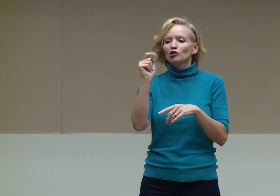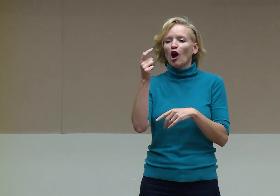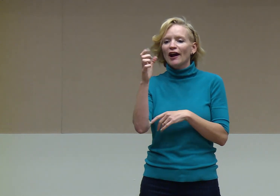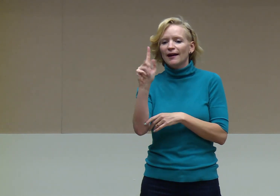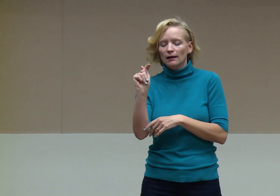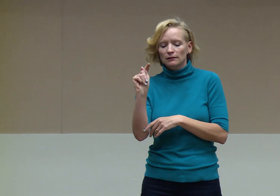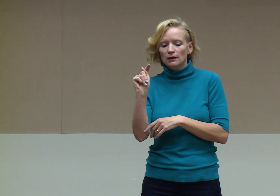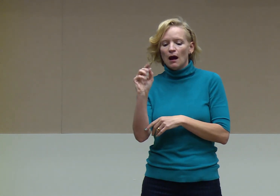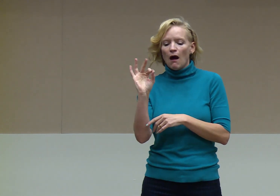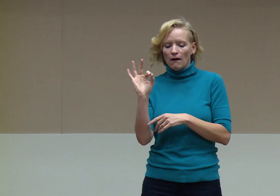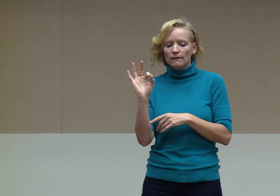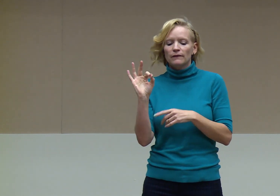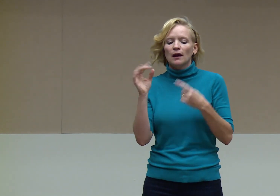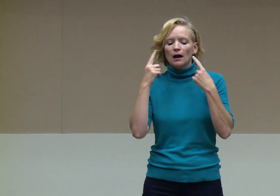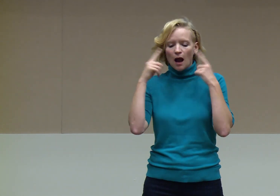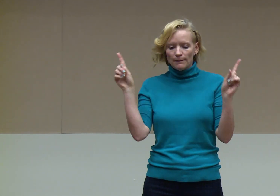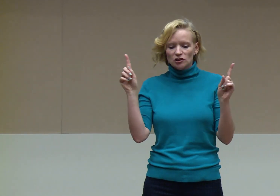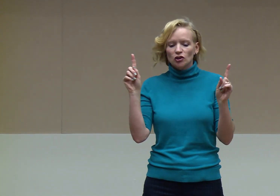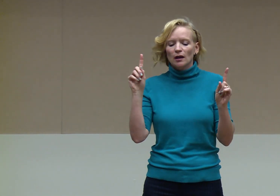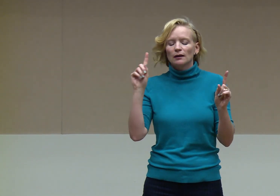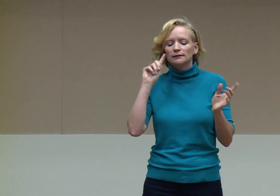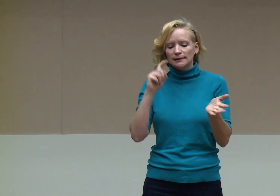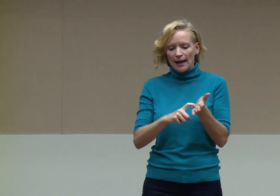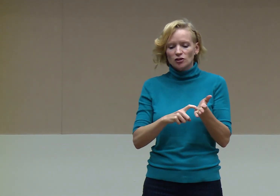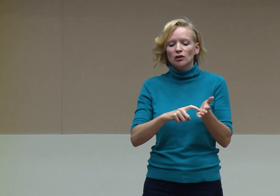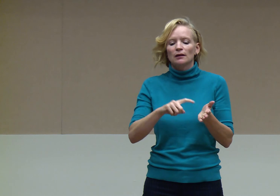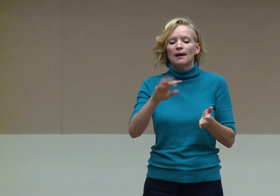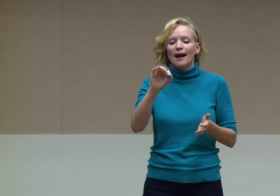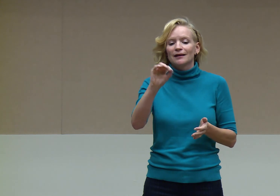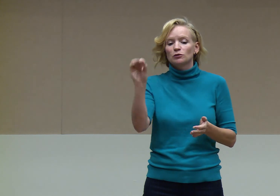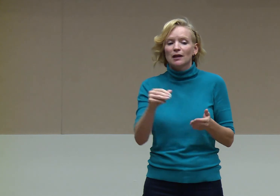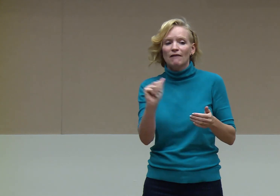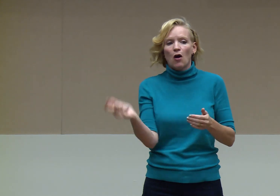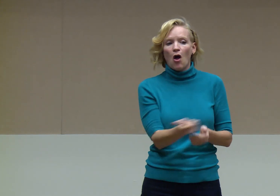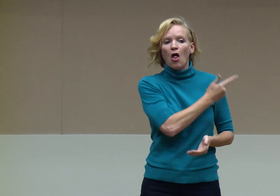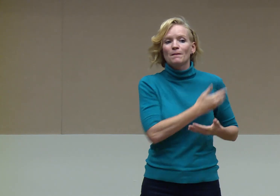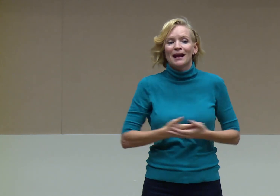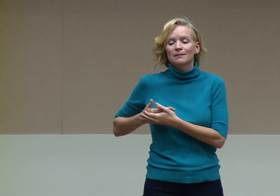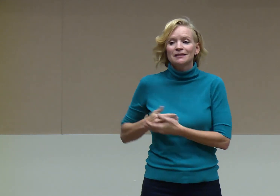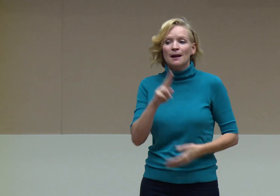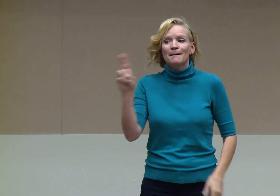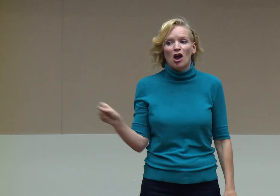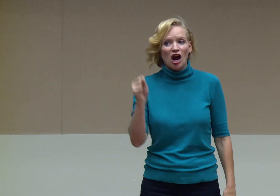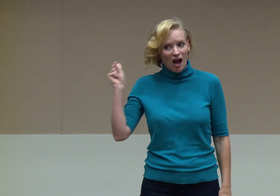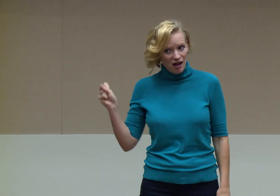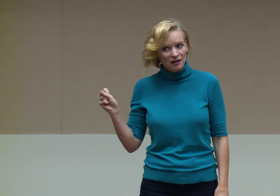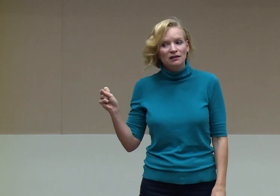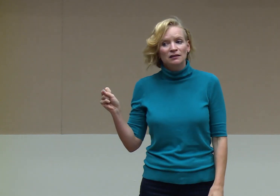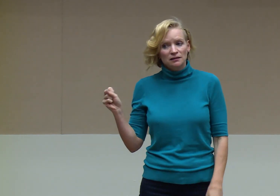or a target... of effective detection,